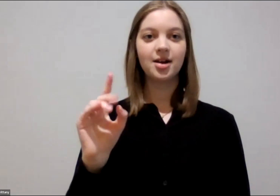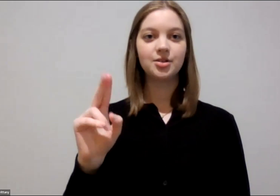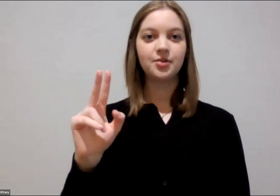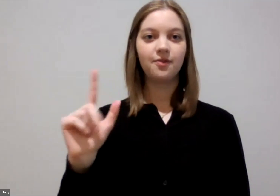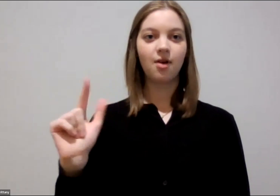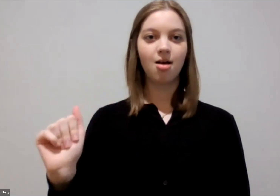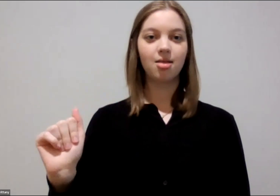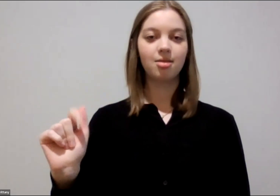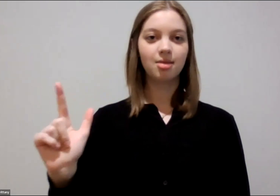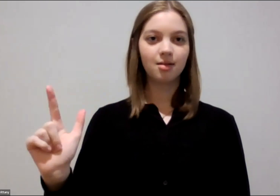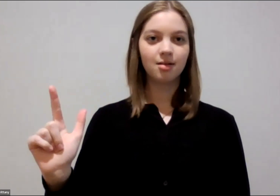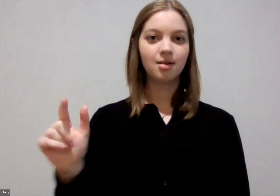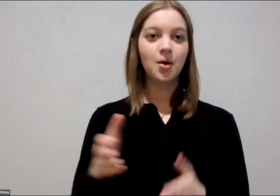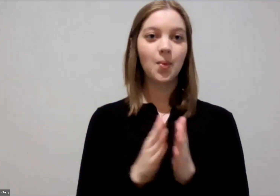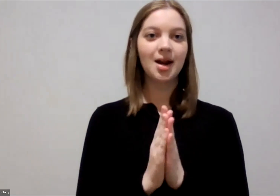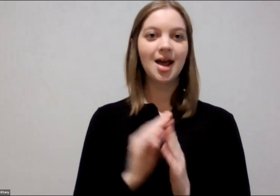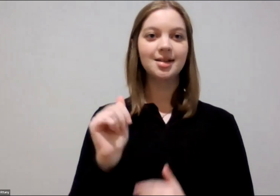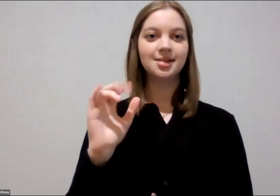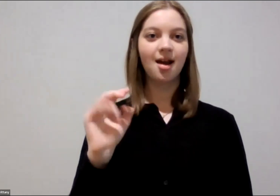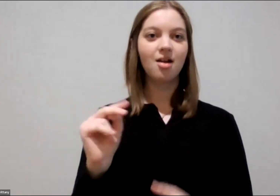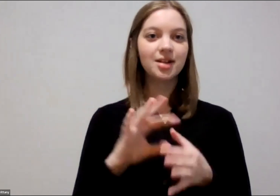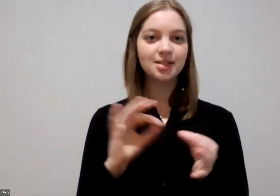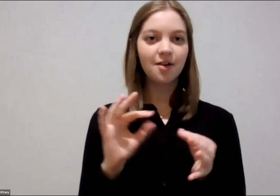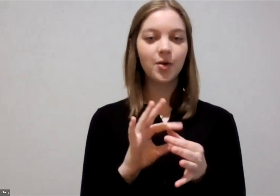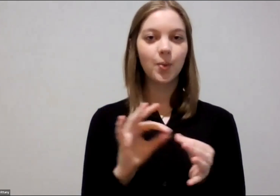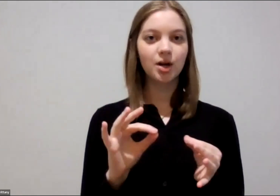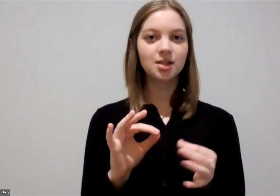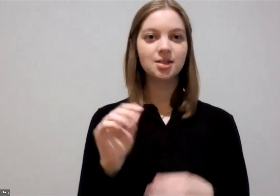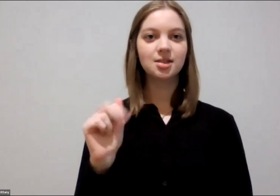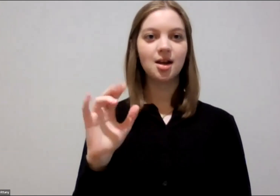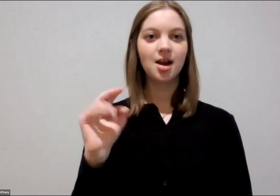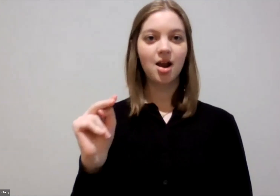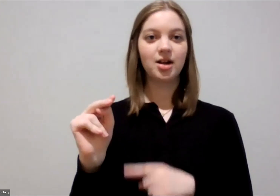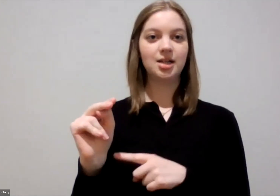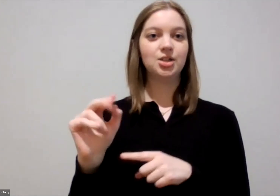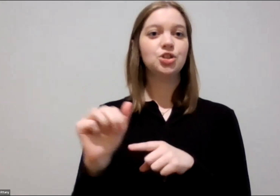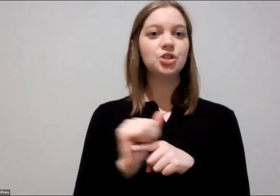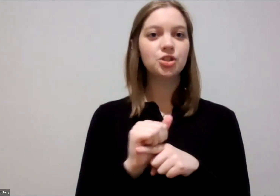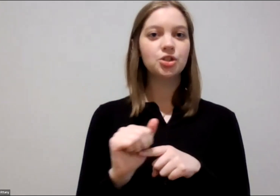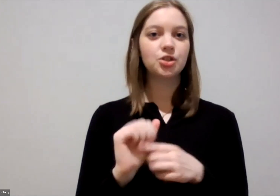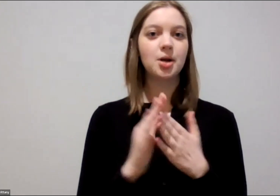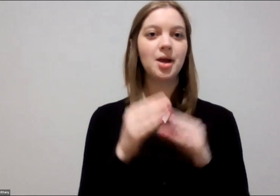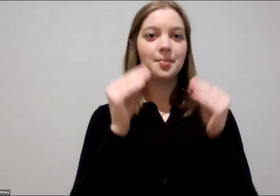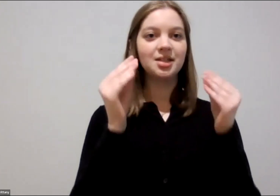We're gonna ask aaron to say a few words. Aaron is training to be a an educator, a teacher.